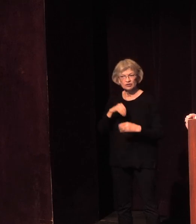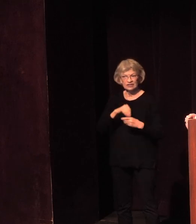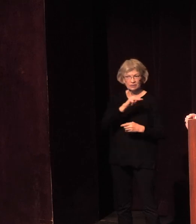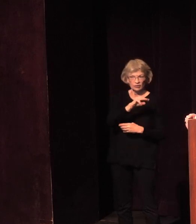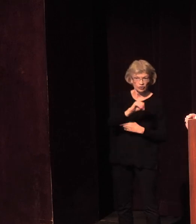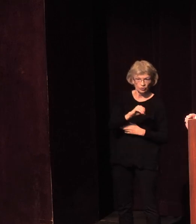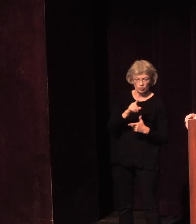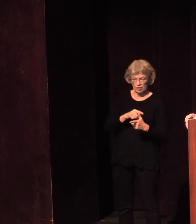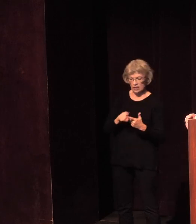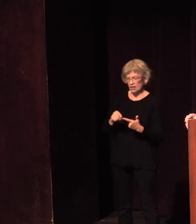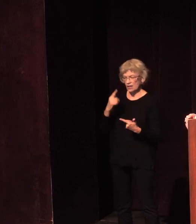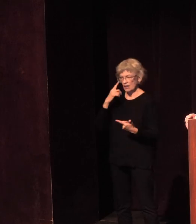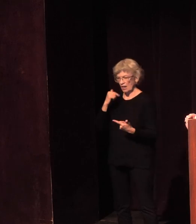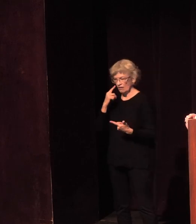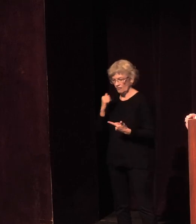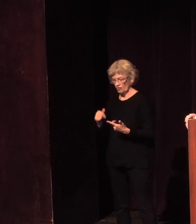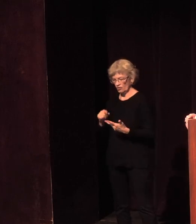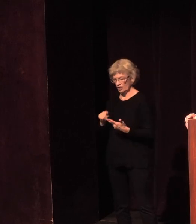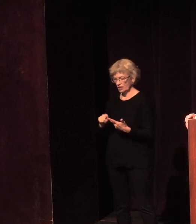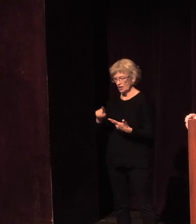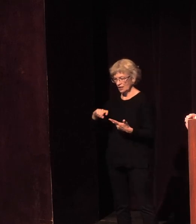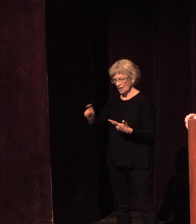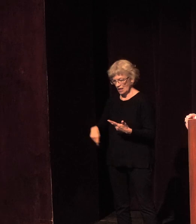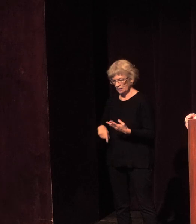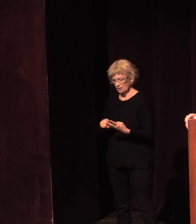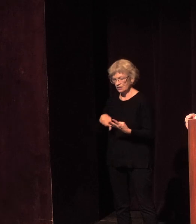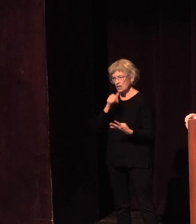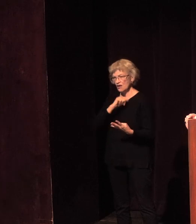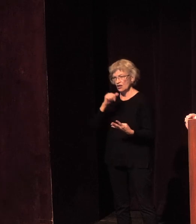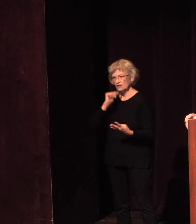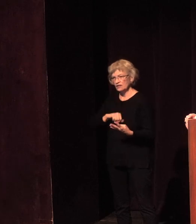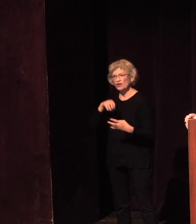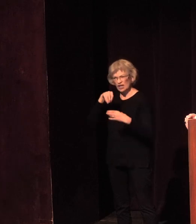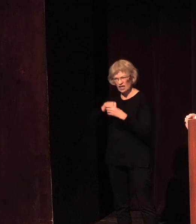He has over three decades of experience in higher education in